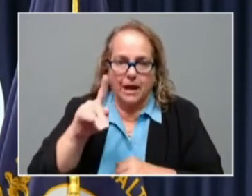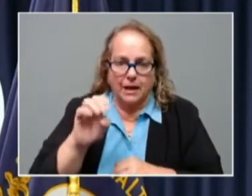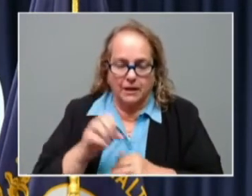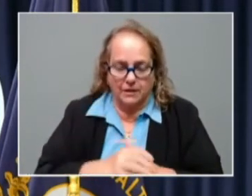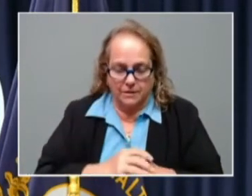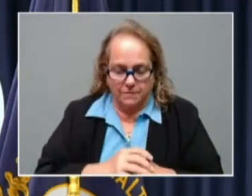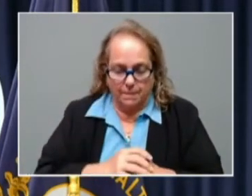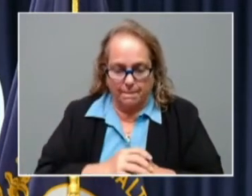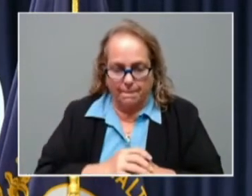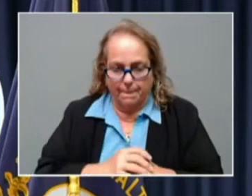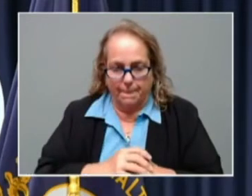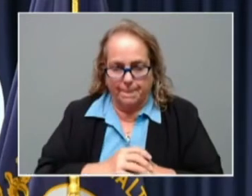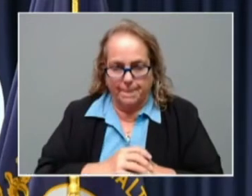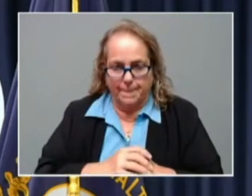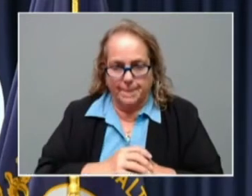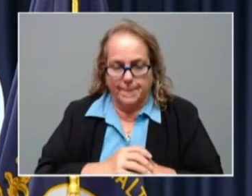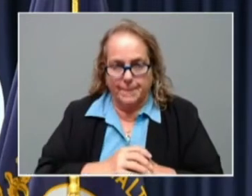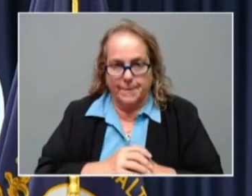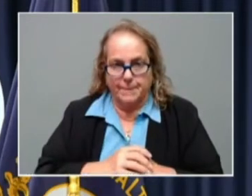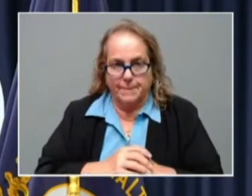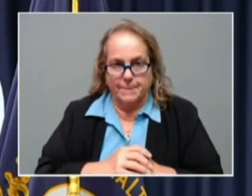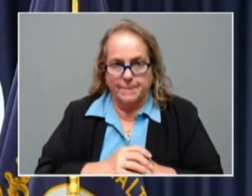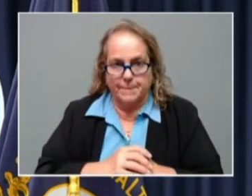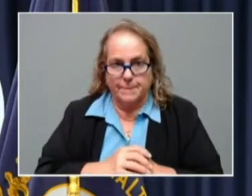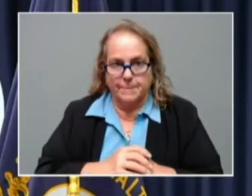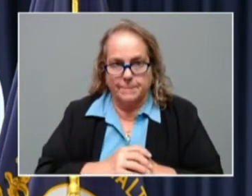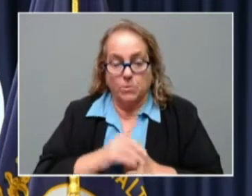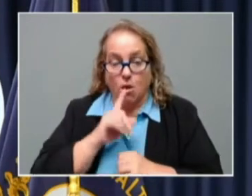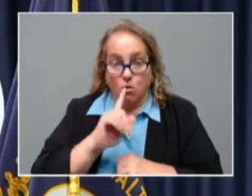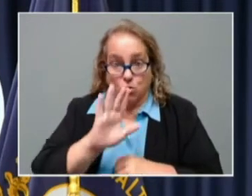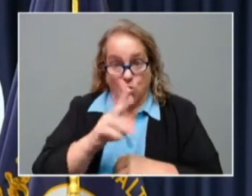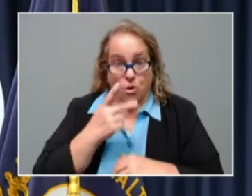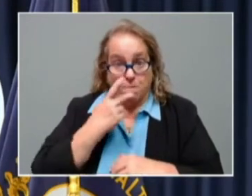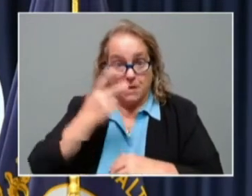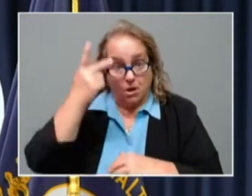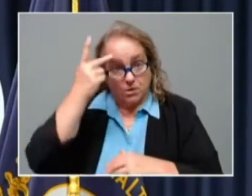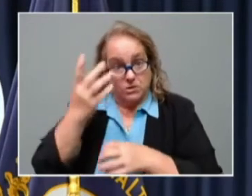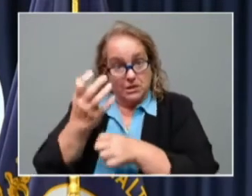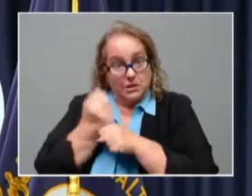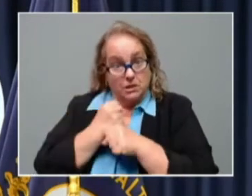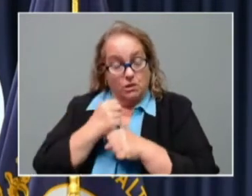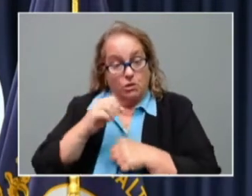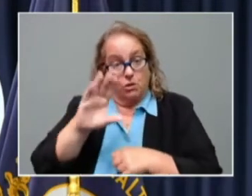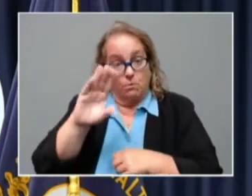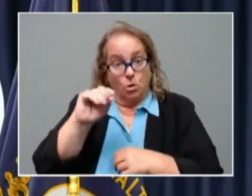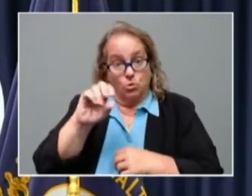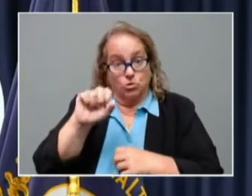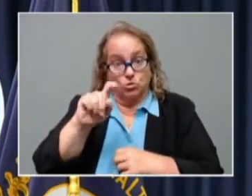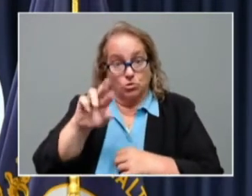your parents hurt them? Uh My parents I anticipate will receive the booster